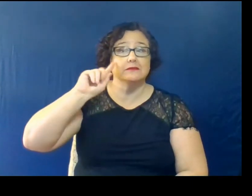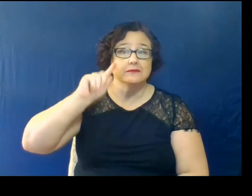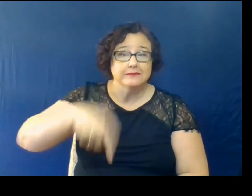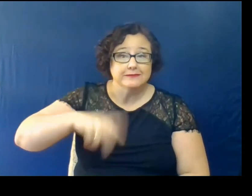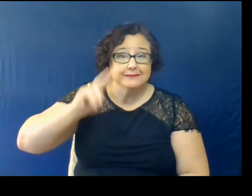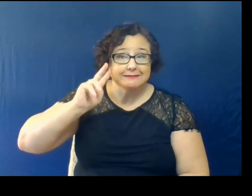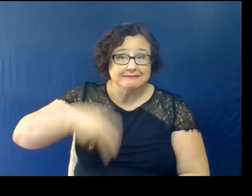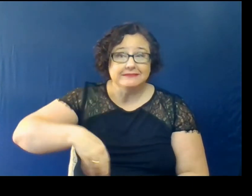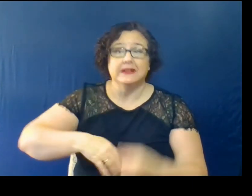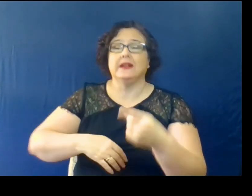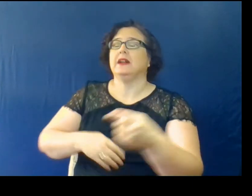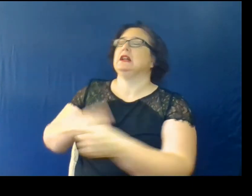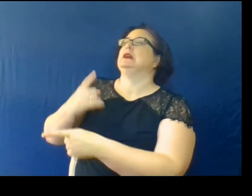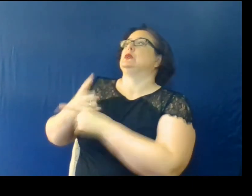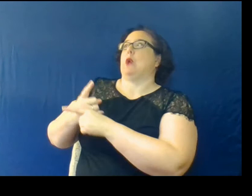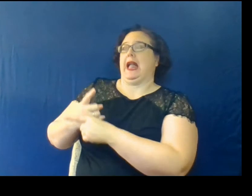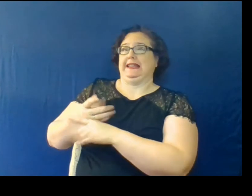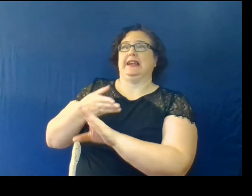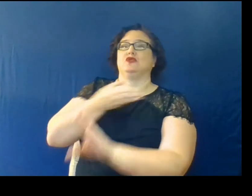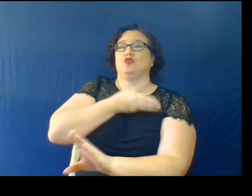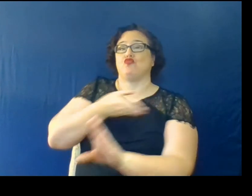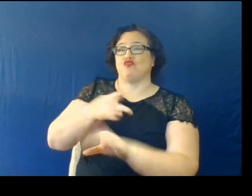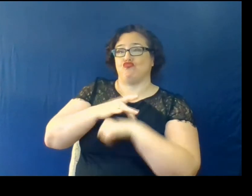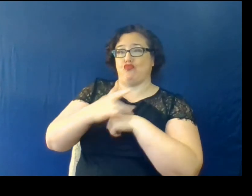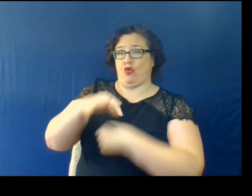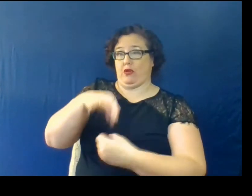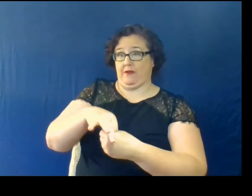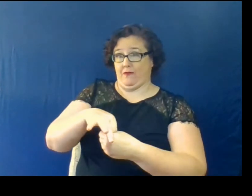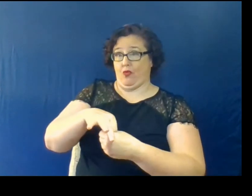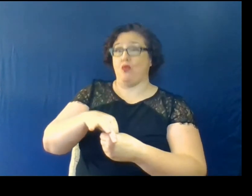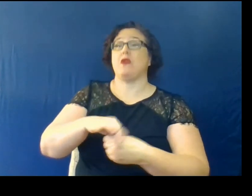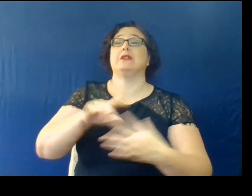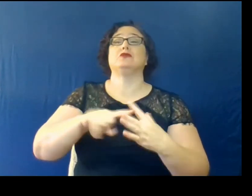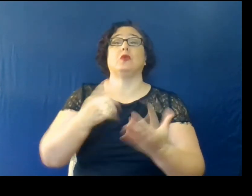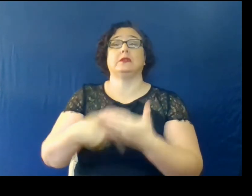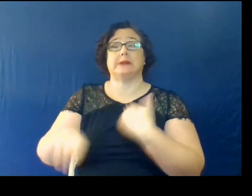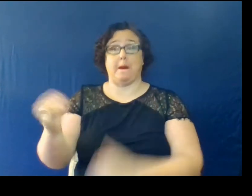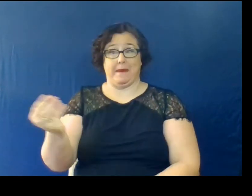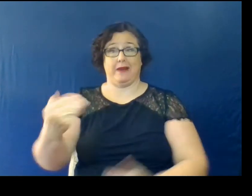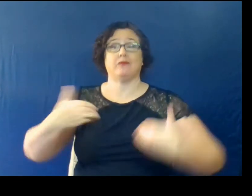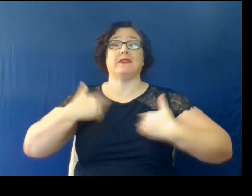advanced voting starts on Monday and we've got three weeks of voting. Most county the